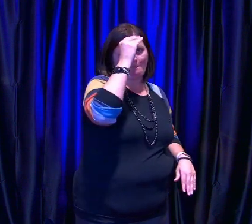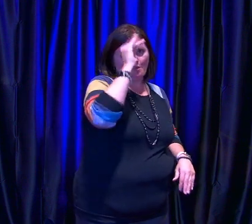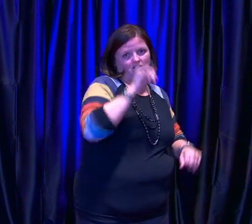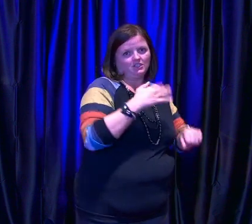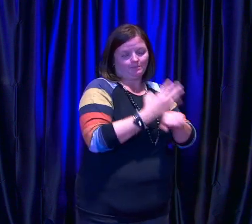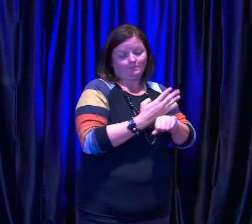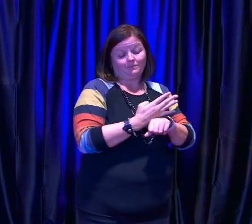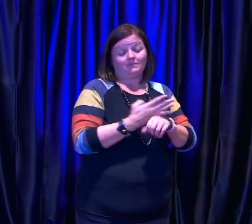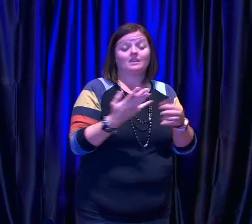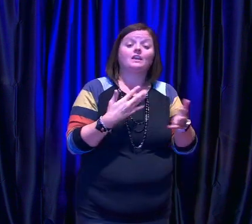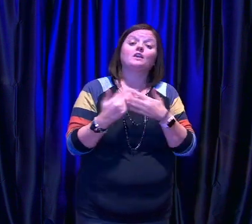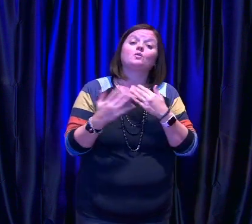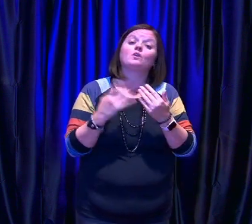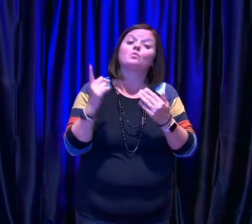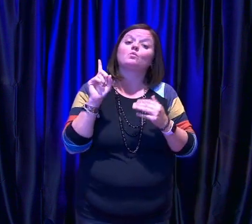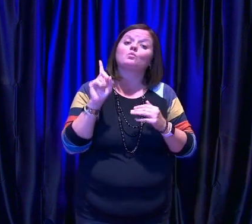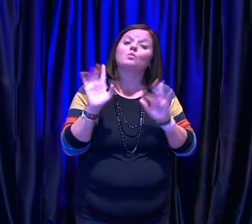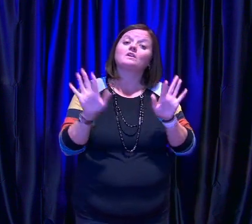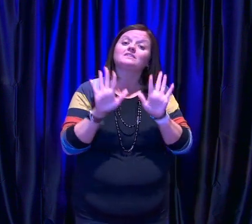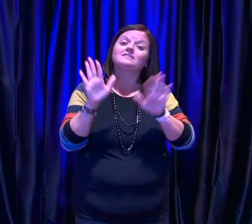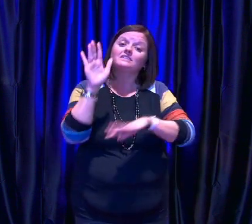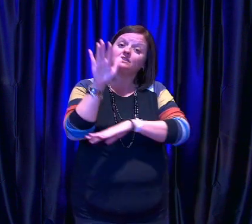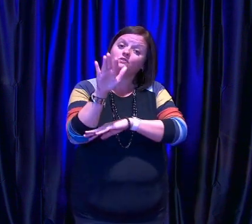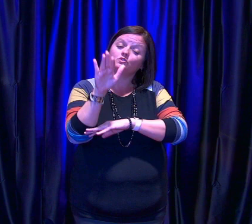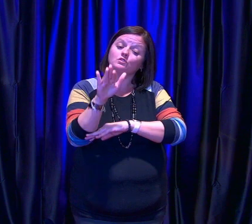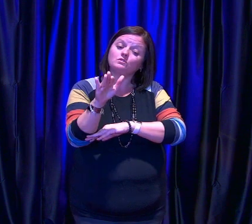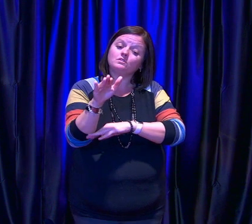so one sunday afternoon i'm coming home from church and i had a meeting i had